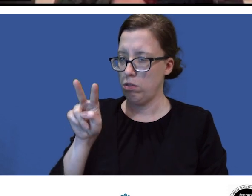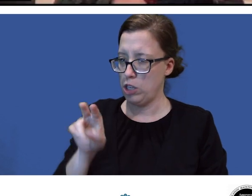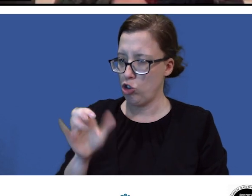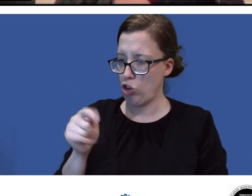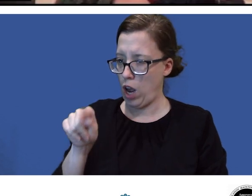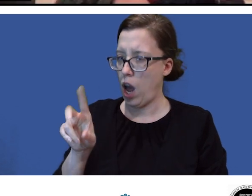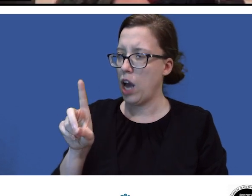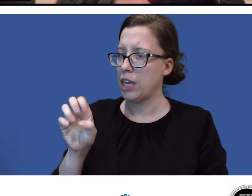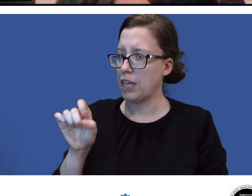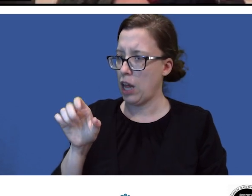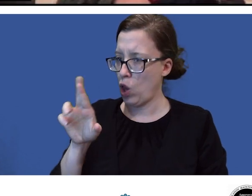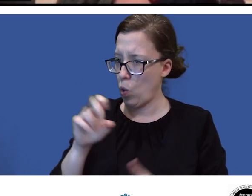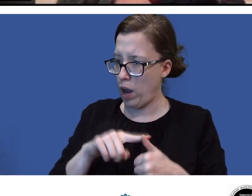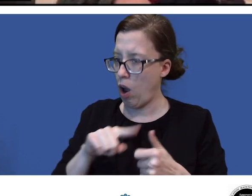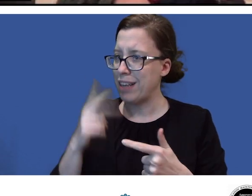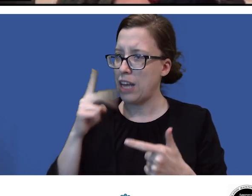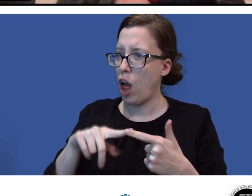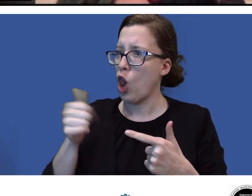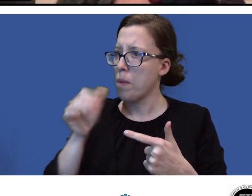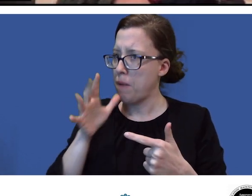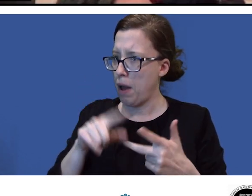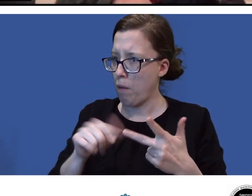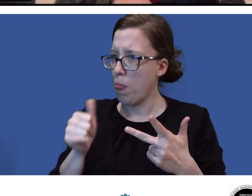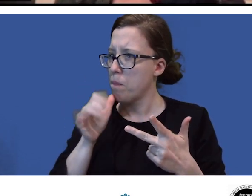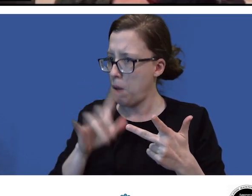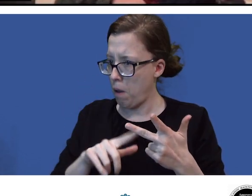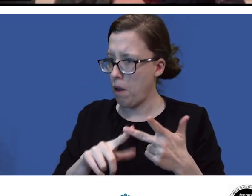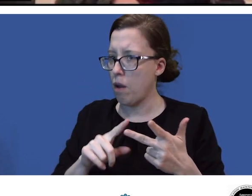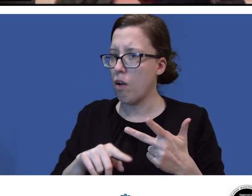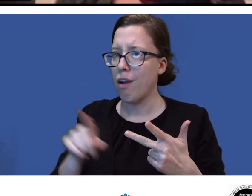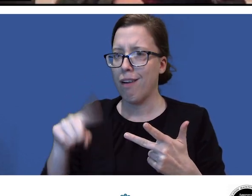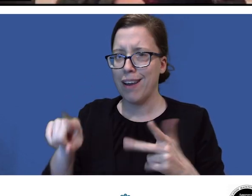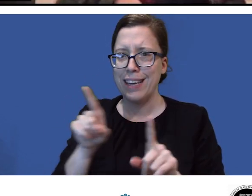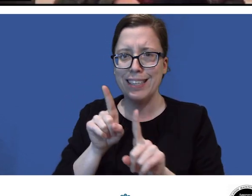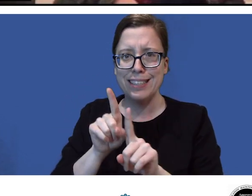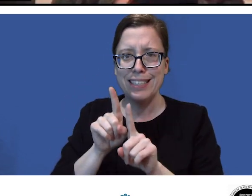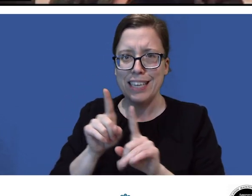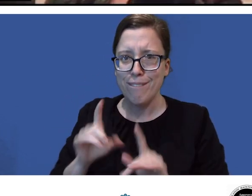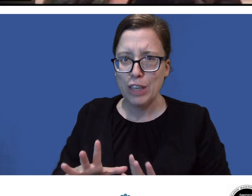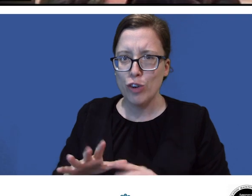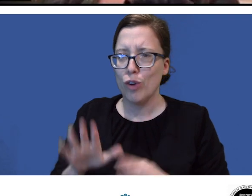here and all these Interveners is fantastic. We value you amazingly.